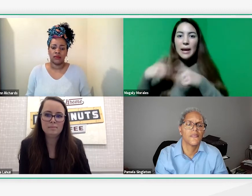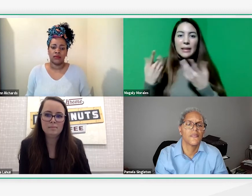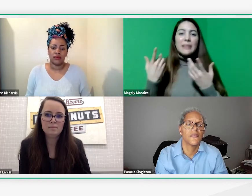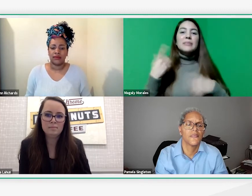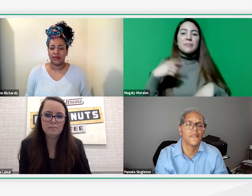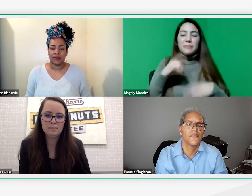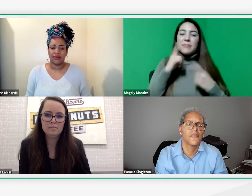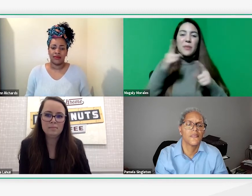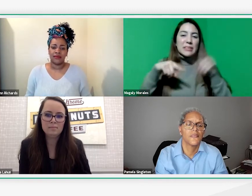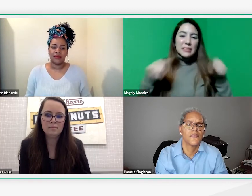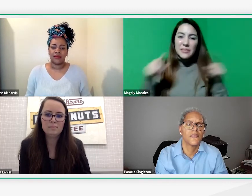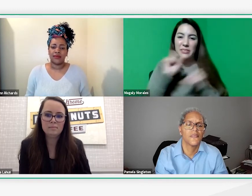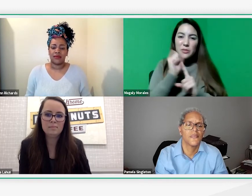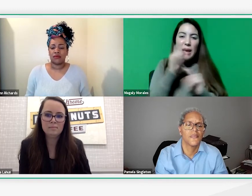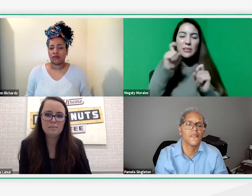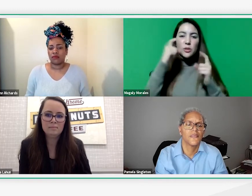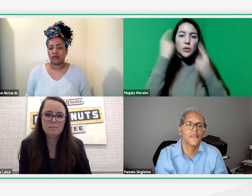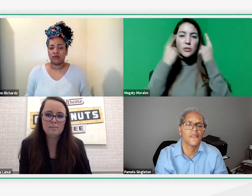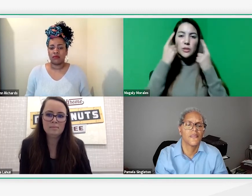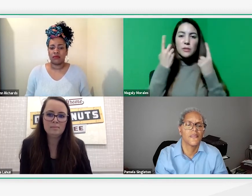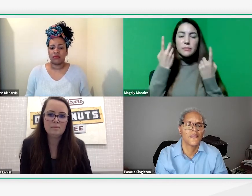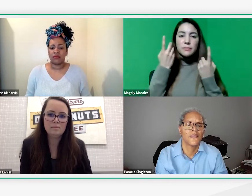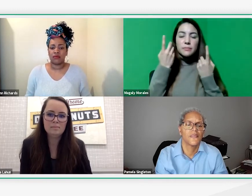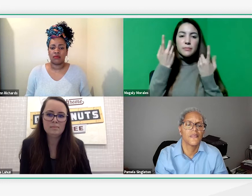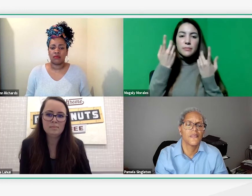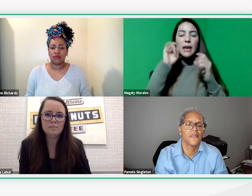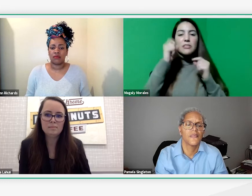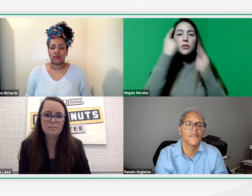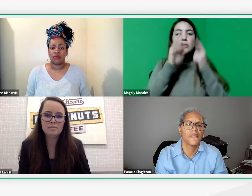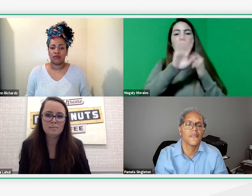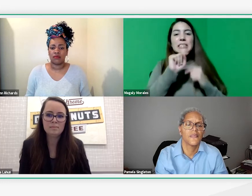who is an adult with no dependents.